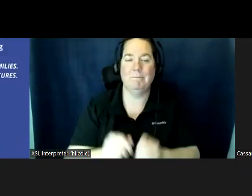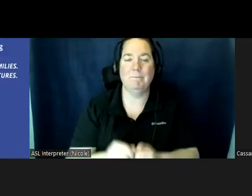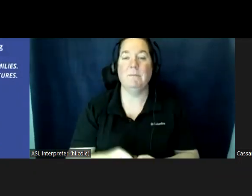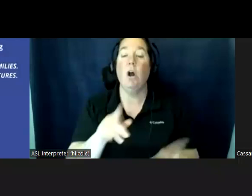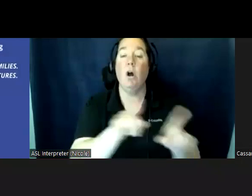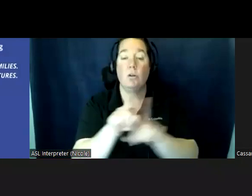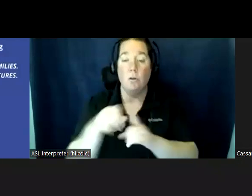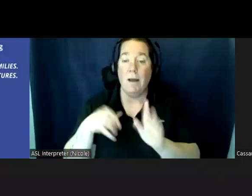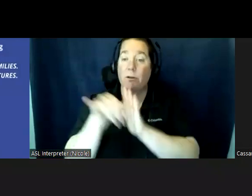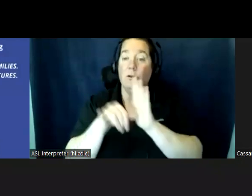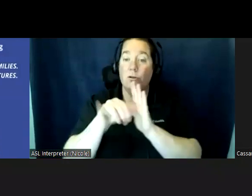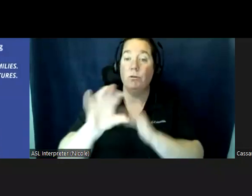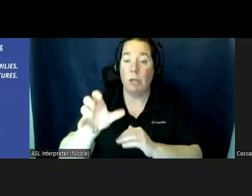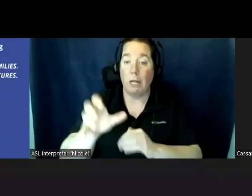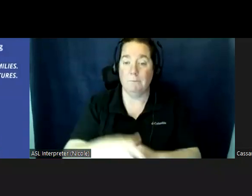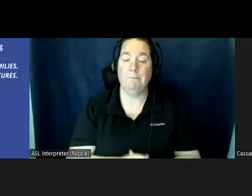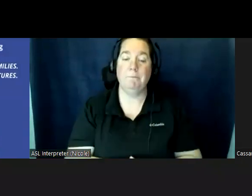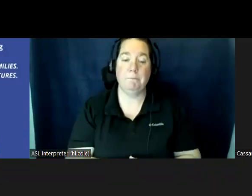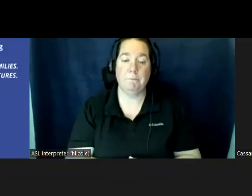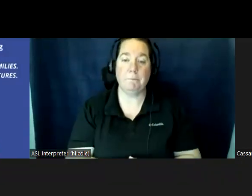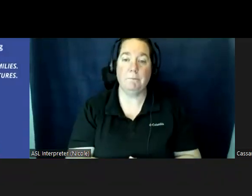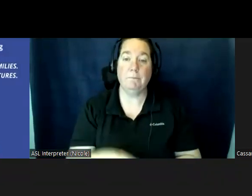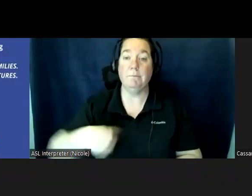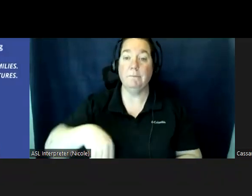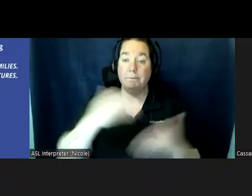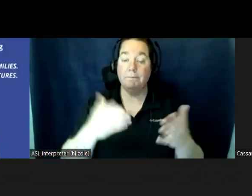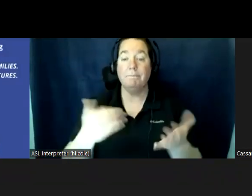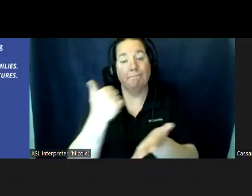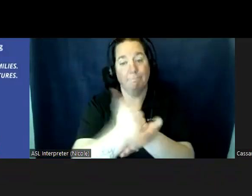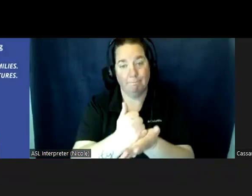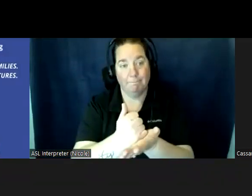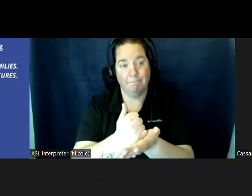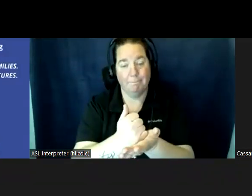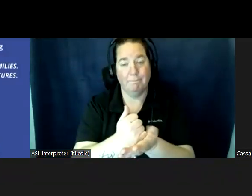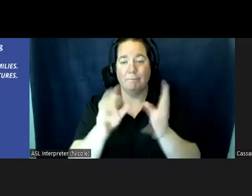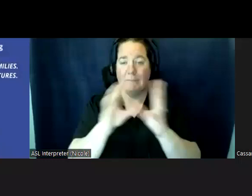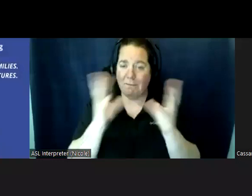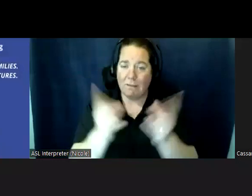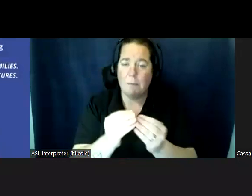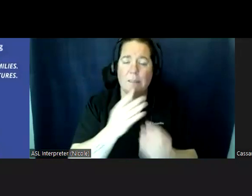We are here to help. As Jacqui mentioned, families should feel free to call our Helpline.